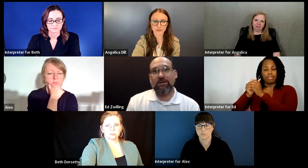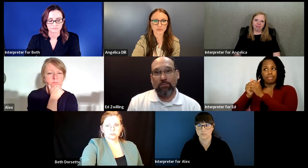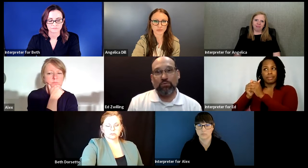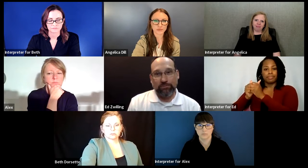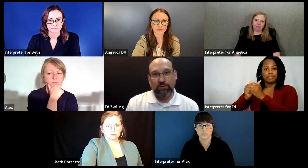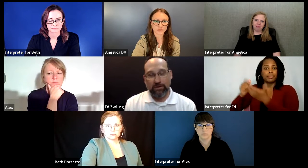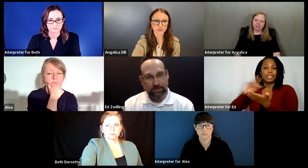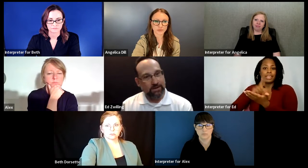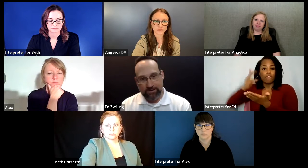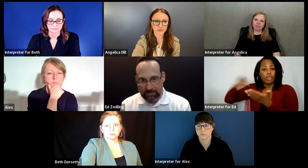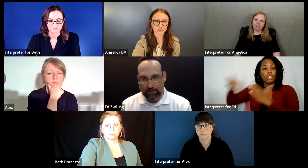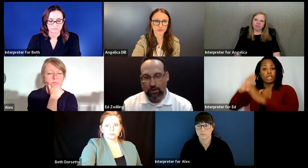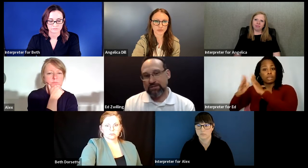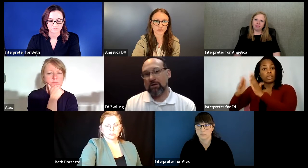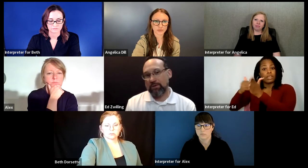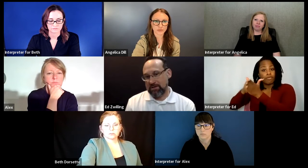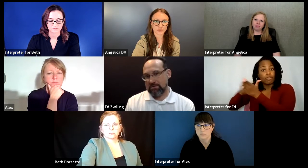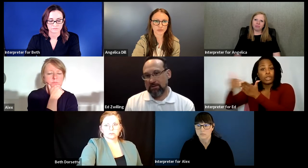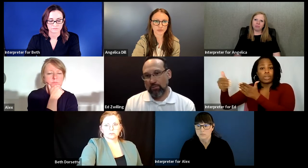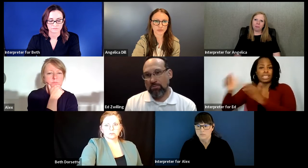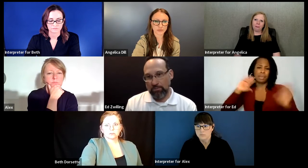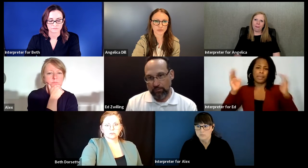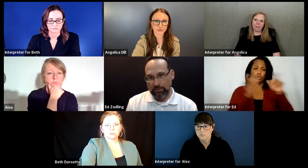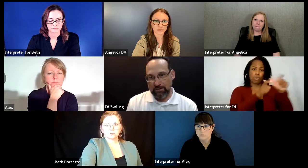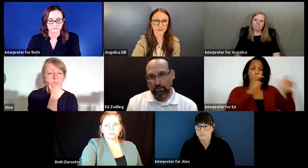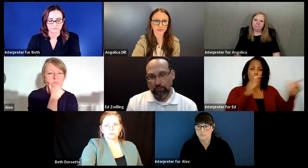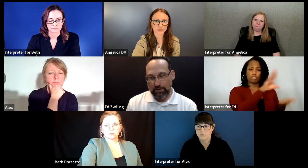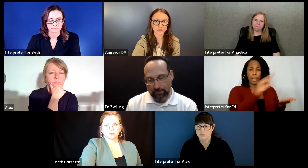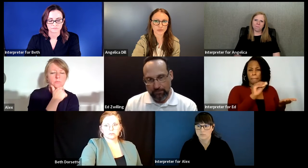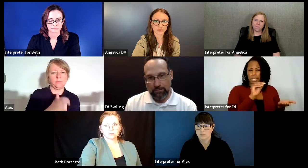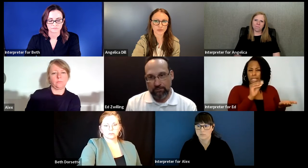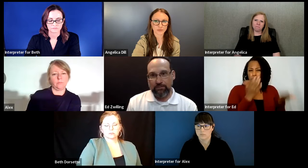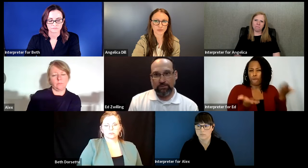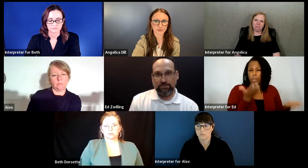More frequently than even a large company probably would deal with interviewing folks